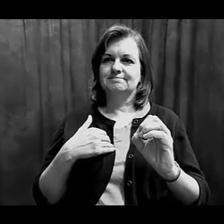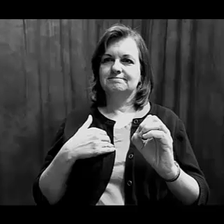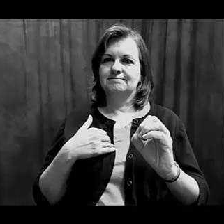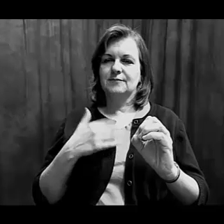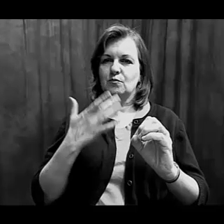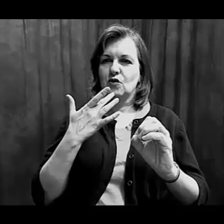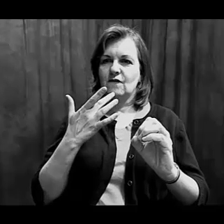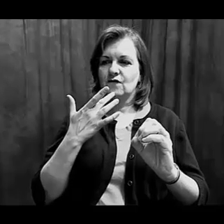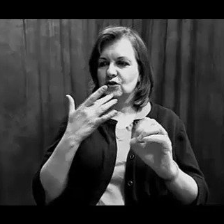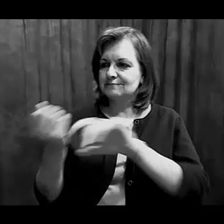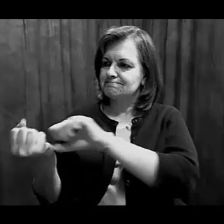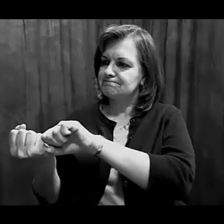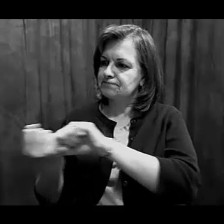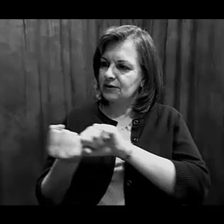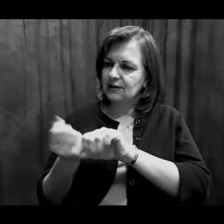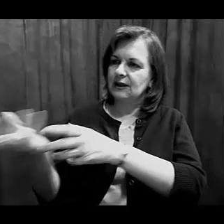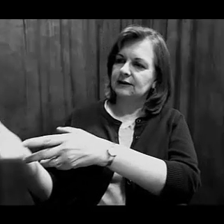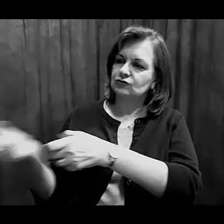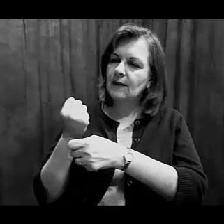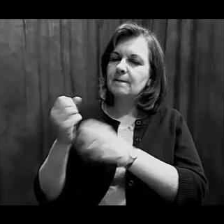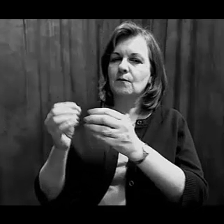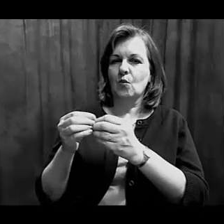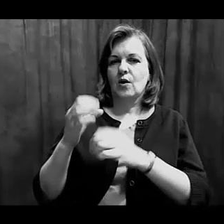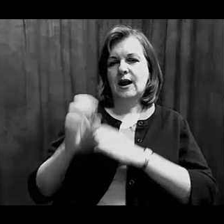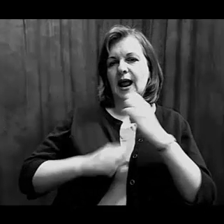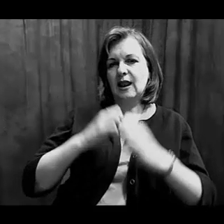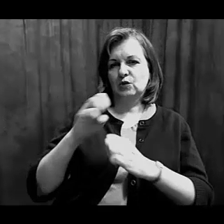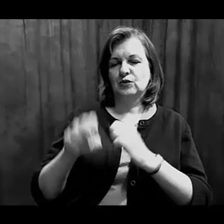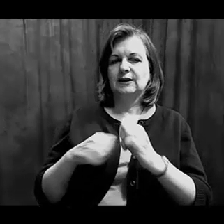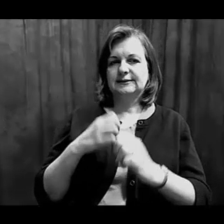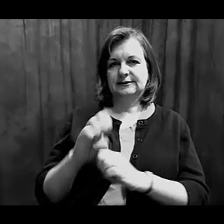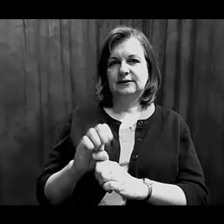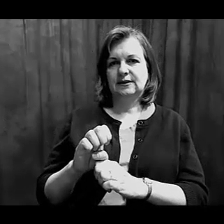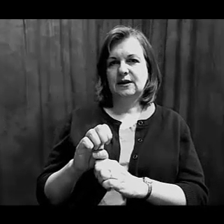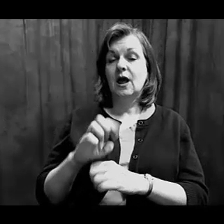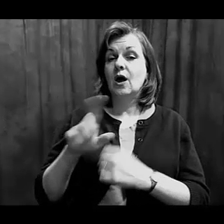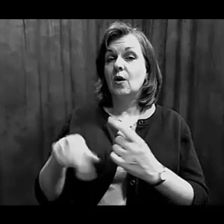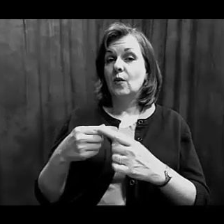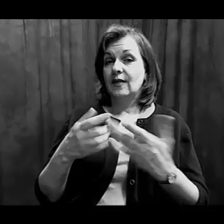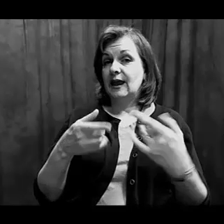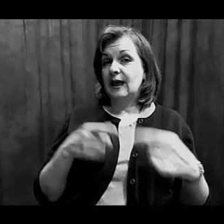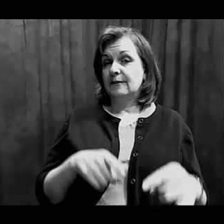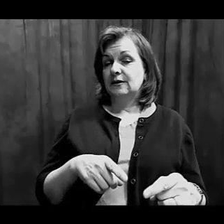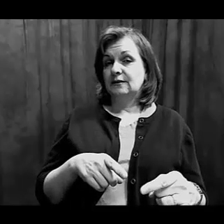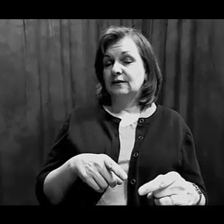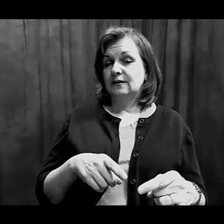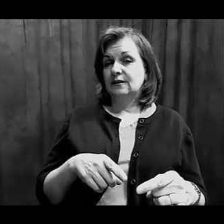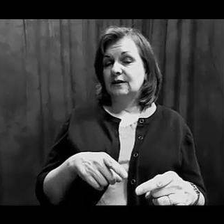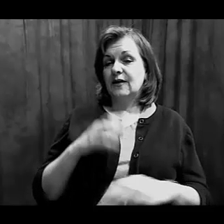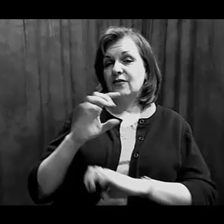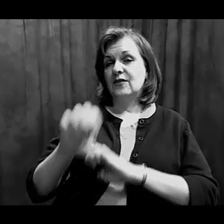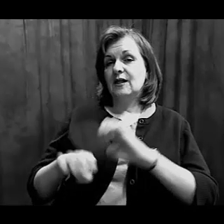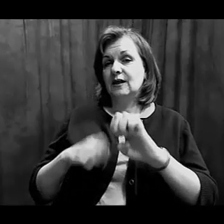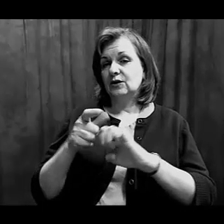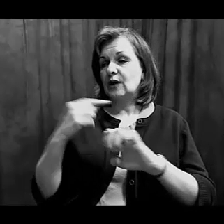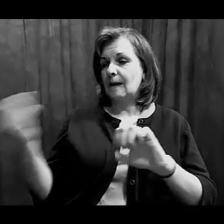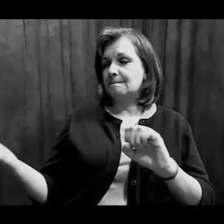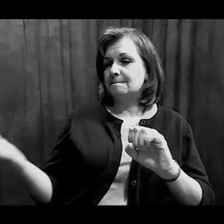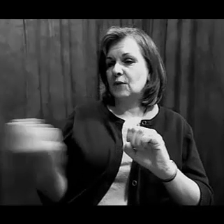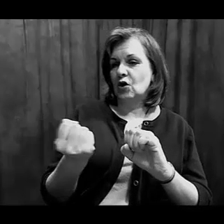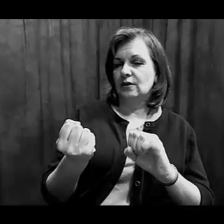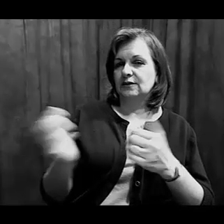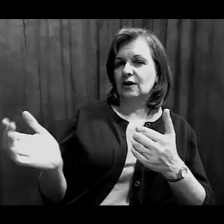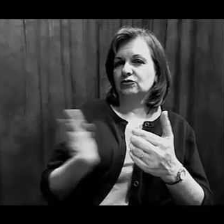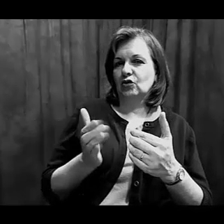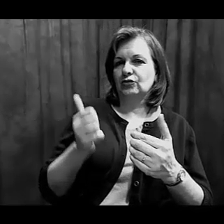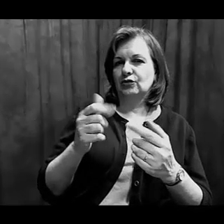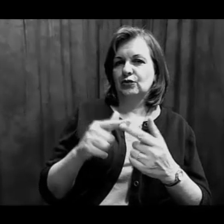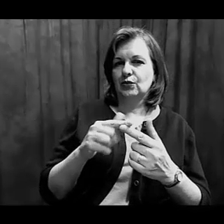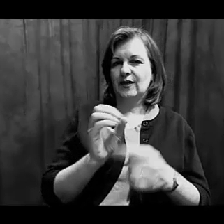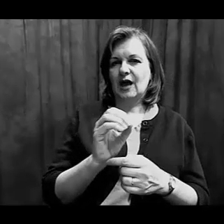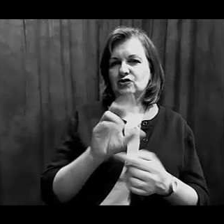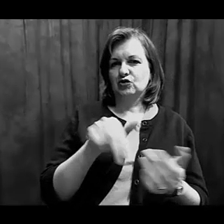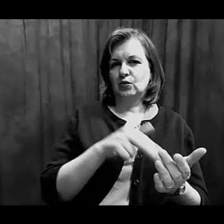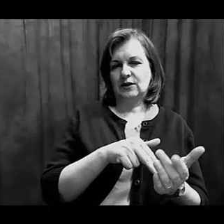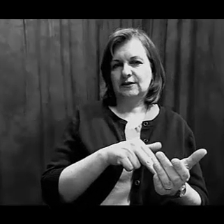meaning that it has a very high likeness or affinity for electrons it's gonna pull them in and when it does it's pulling them in to orbit